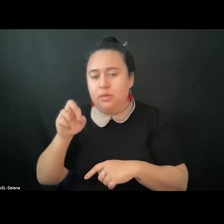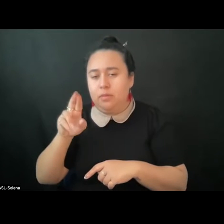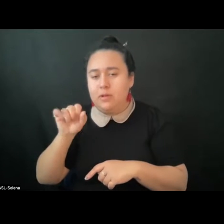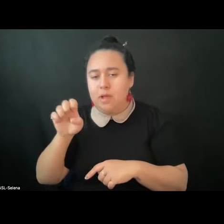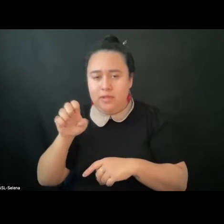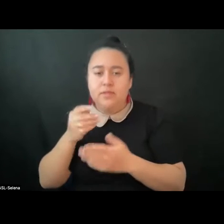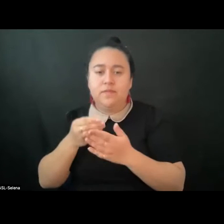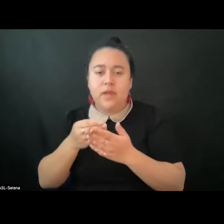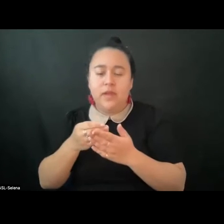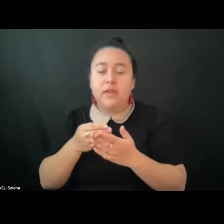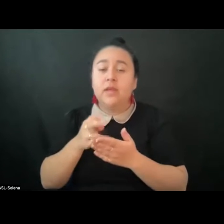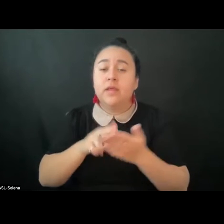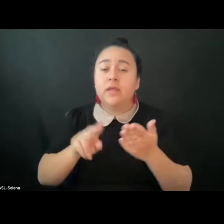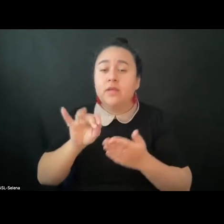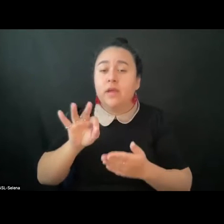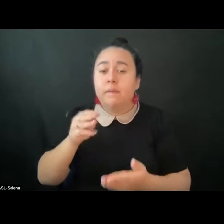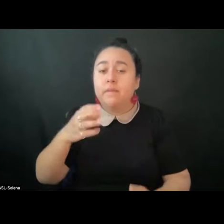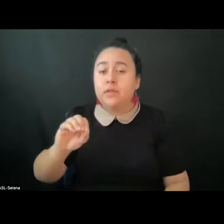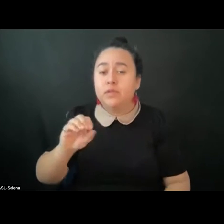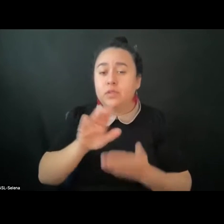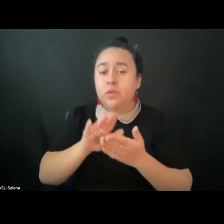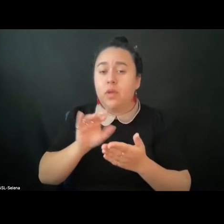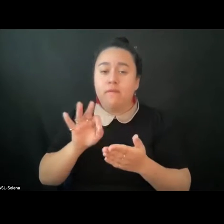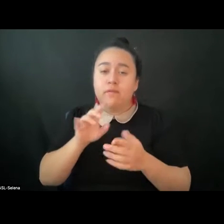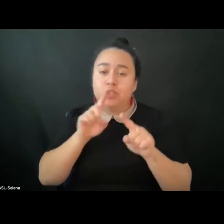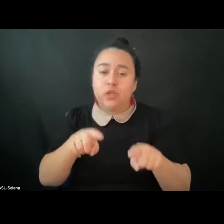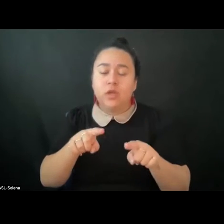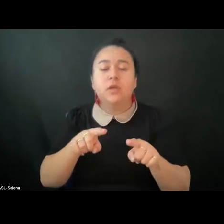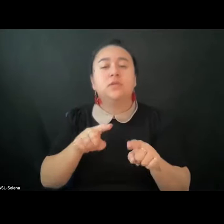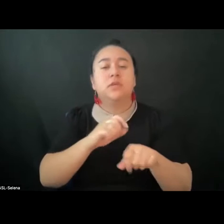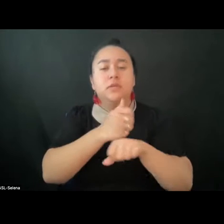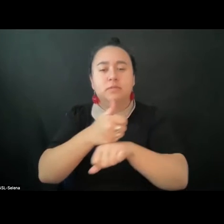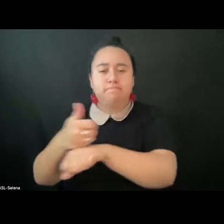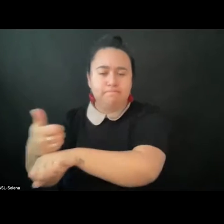University of Missouri School of Journalism is mapping the documentary landscape, which I also think